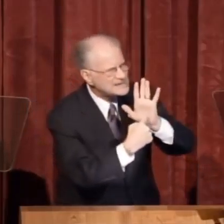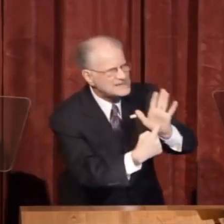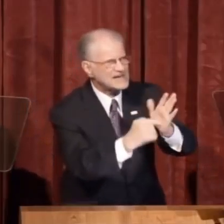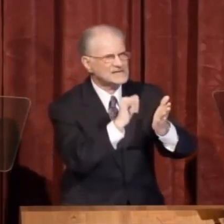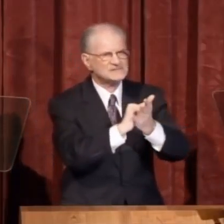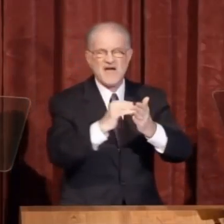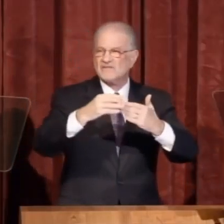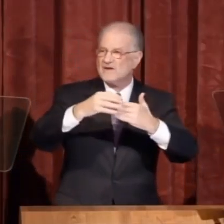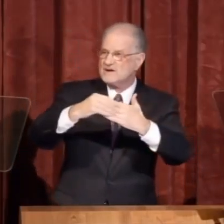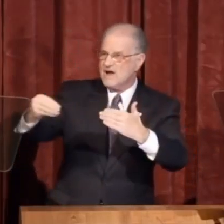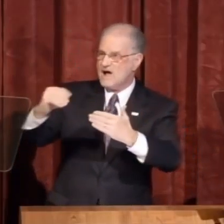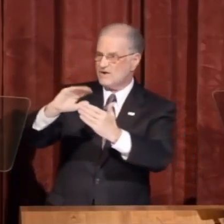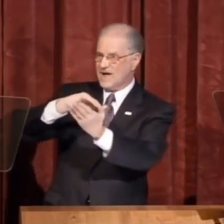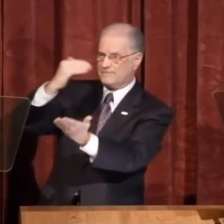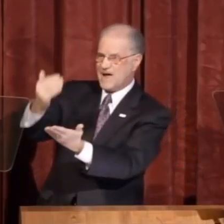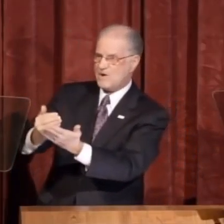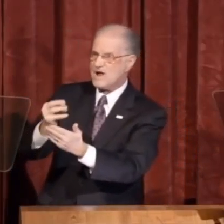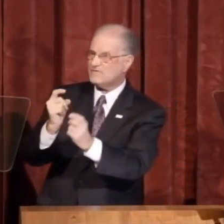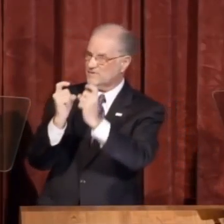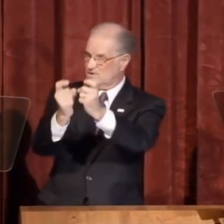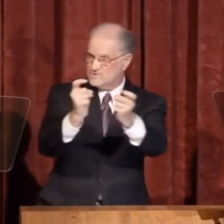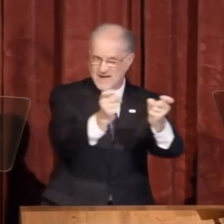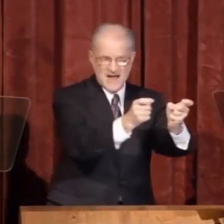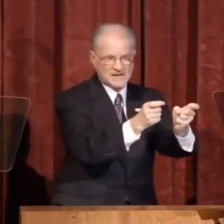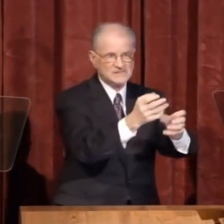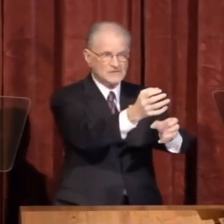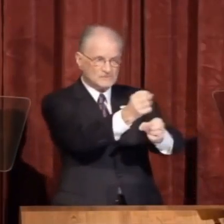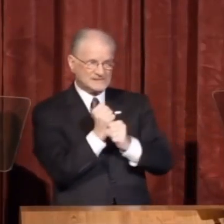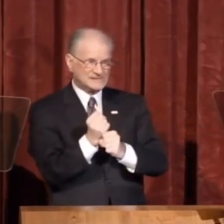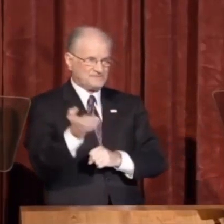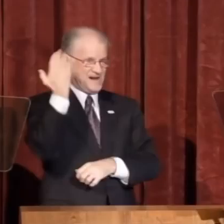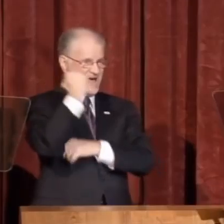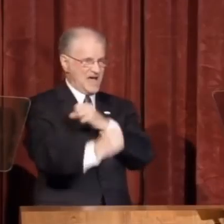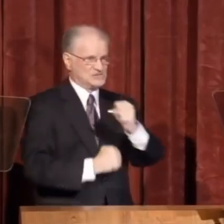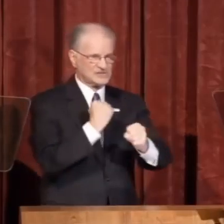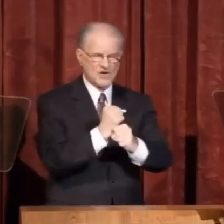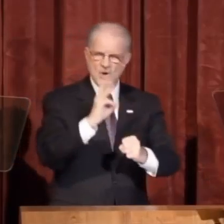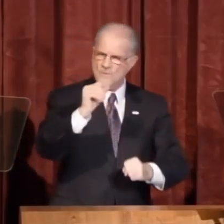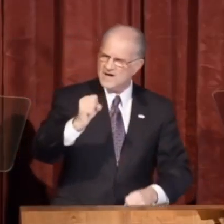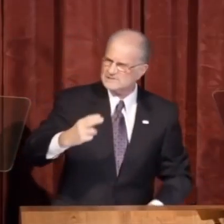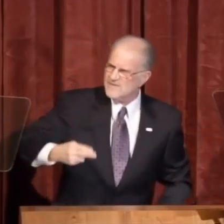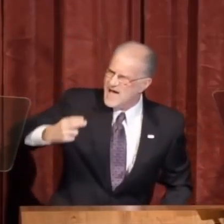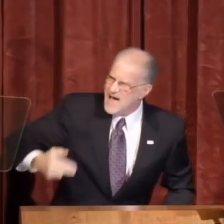We will continue to emphasize our other strong baccalaureate programs.